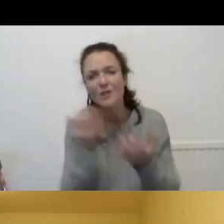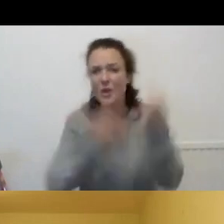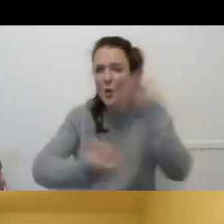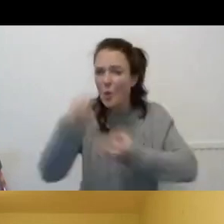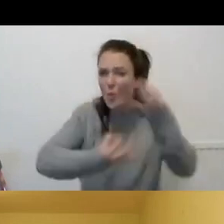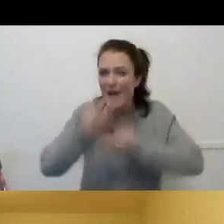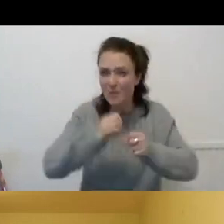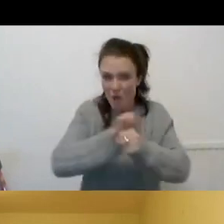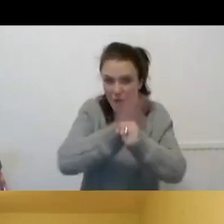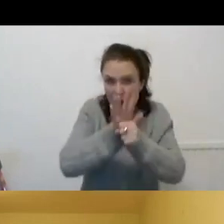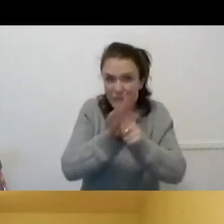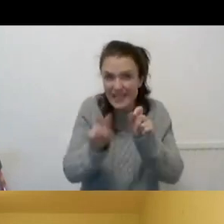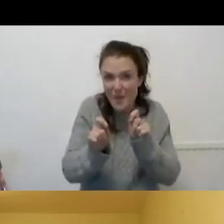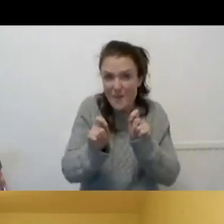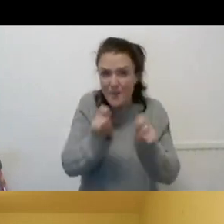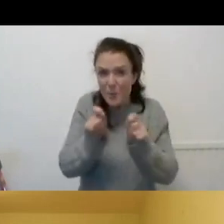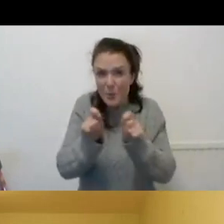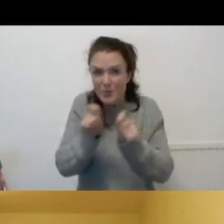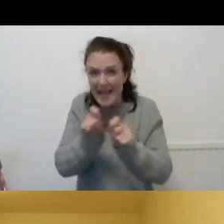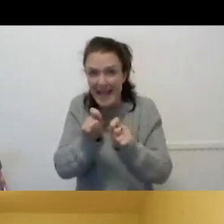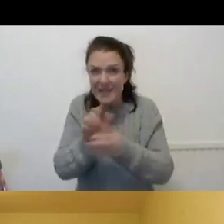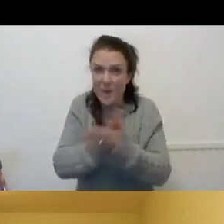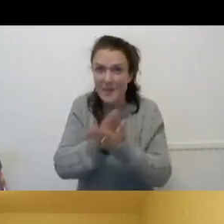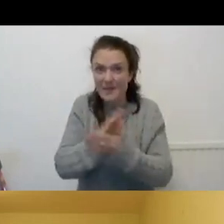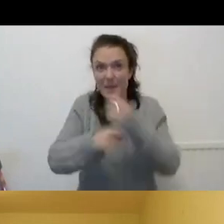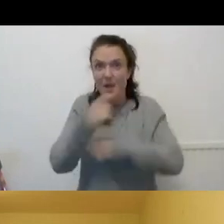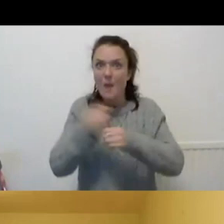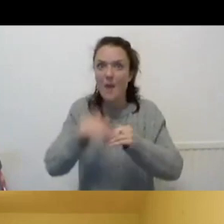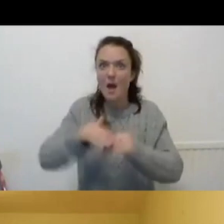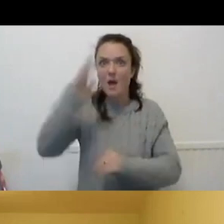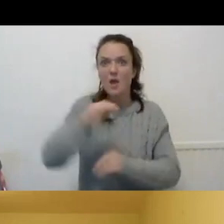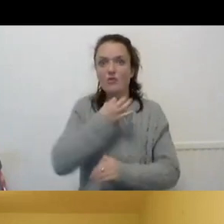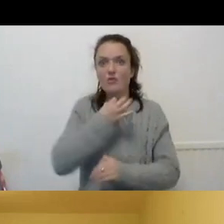the chances of mutations are higher when the rates of infection the wells are high